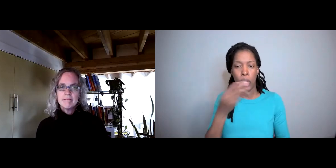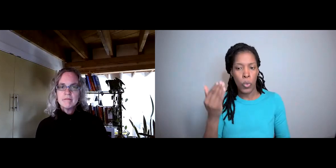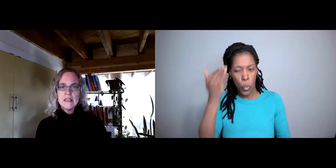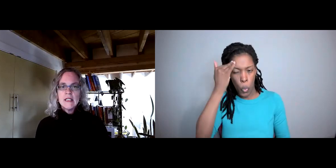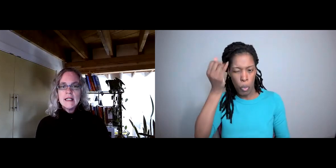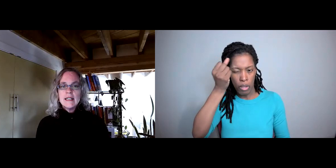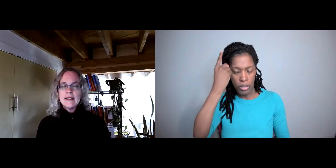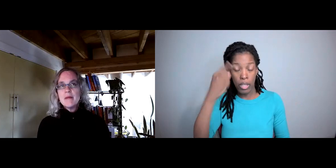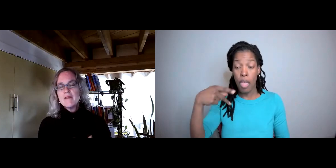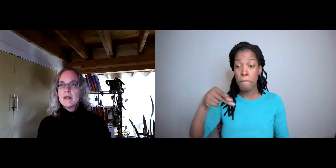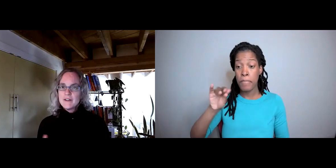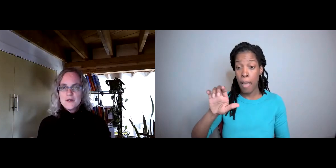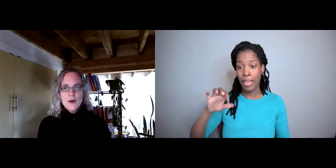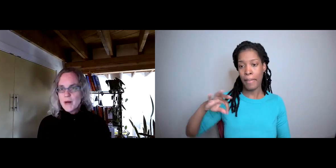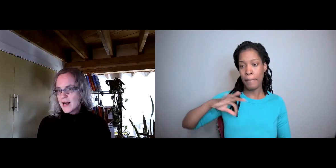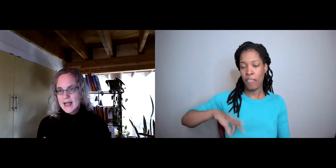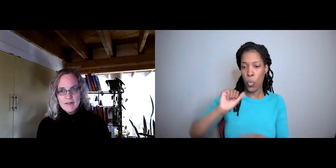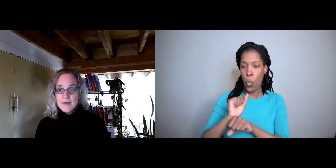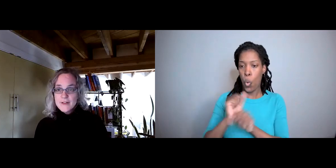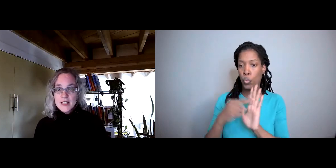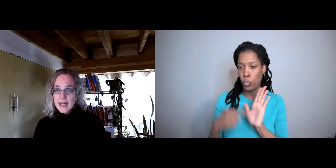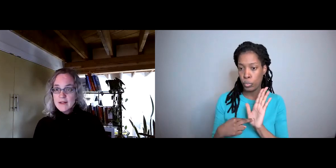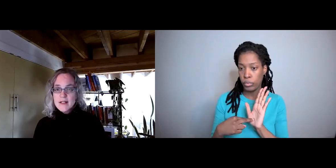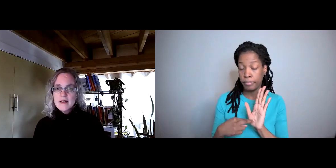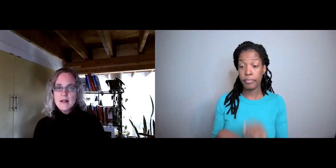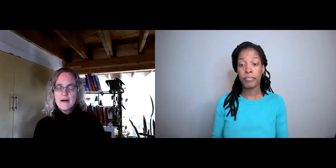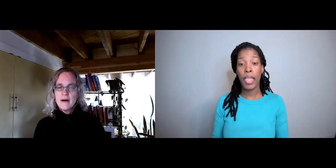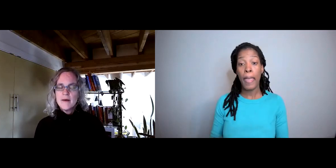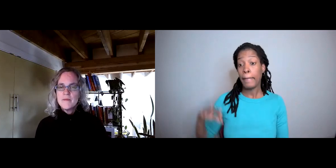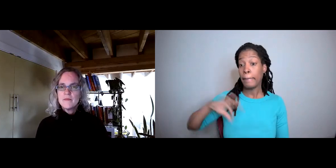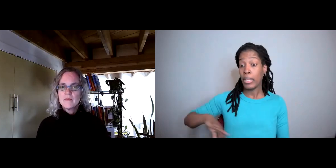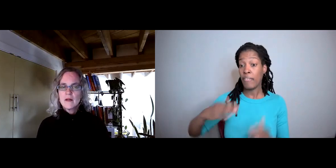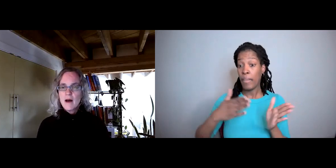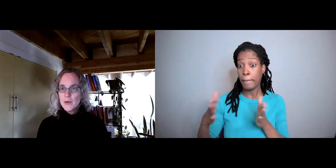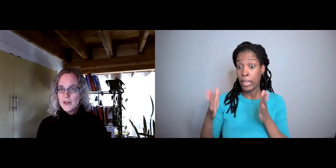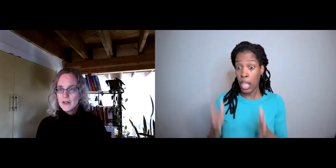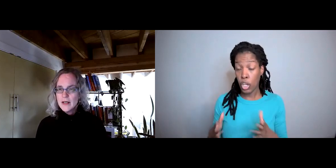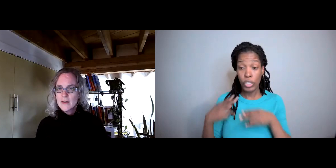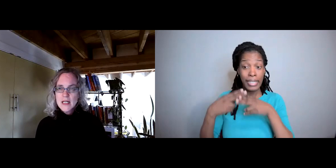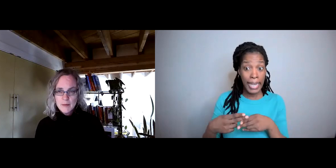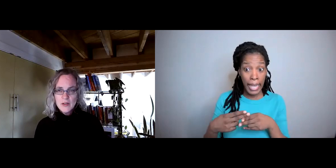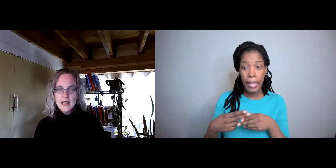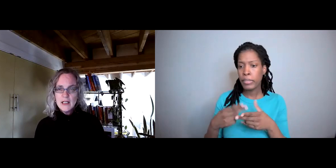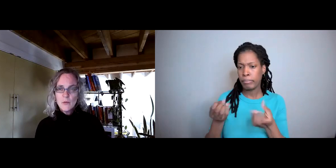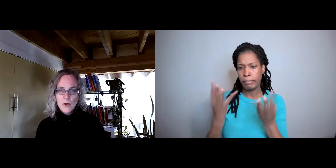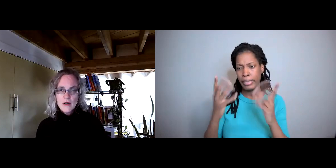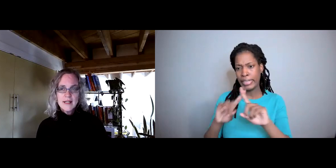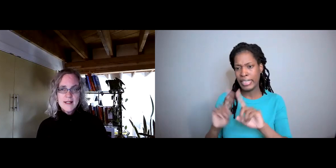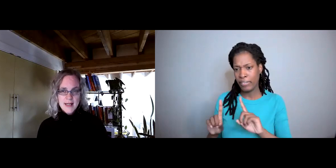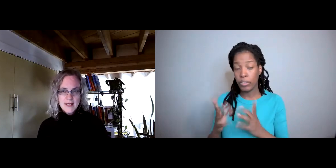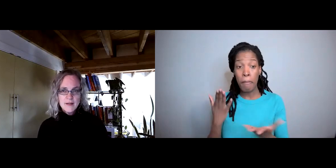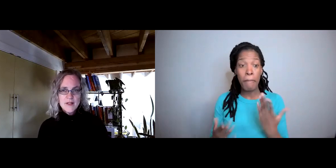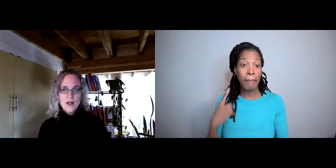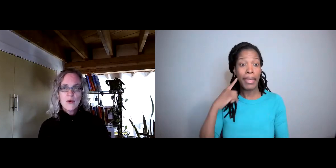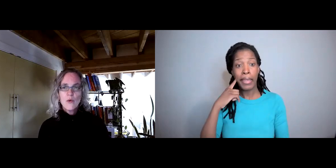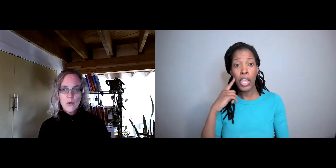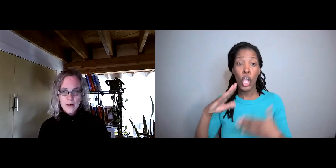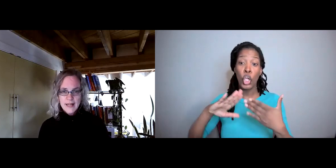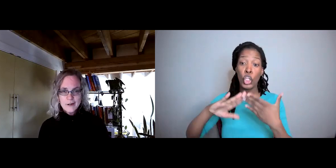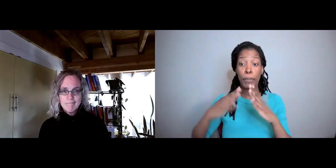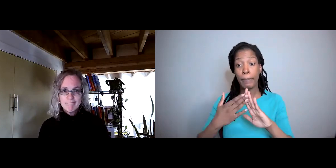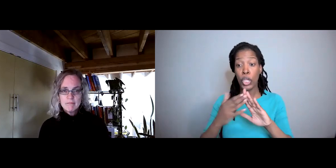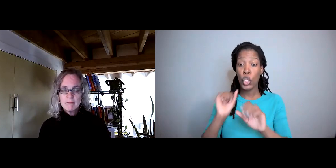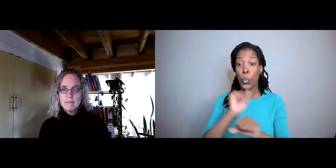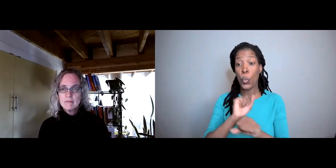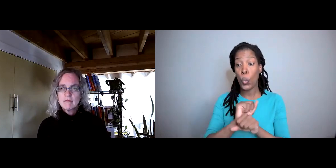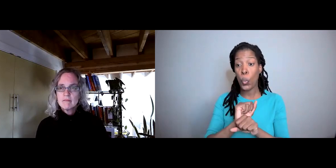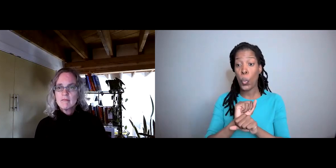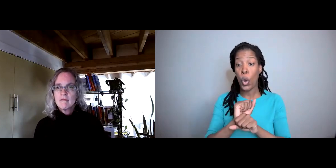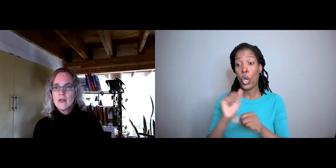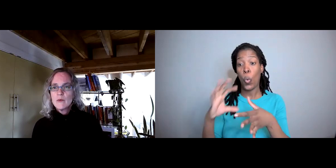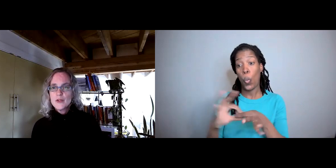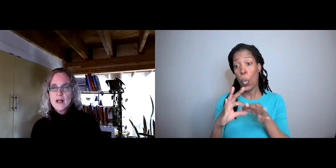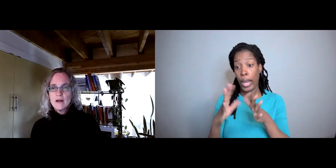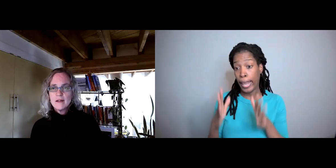Now, benefit planners go by a handful of different titles, a common one you'll hear, is a community work incentives coordinator, which we call C Wick, CWIC